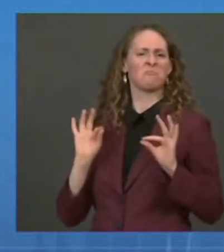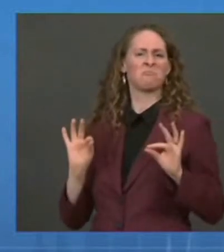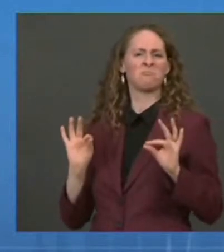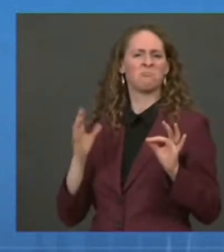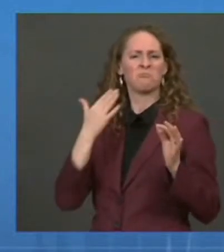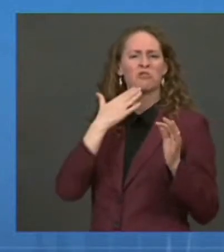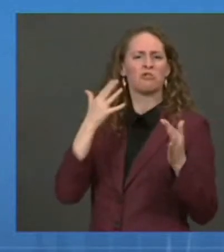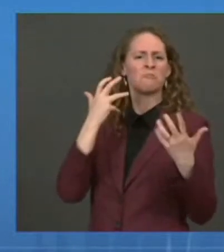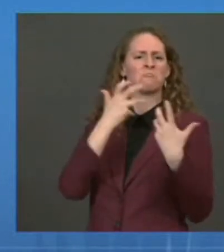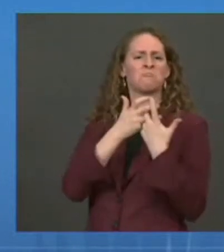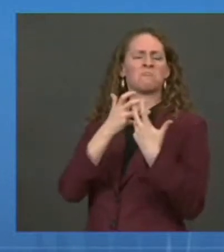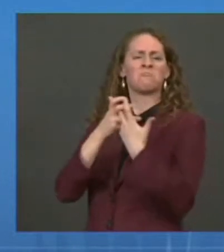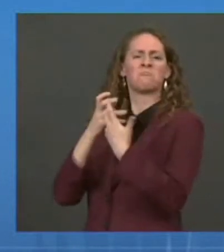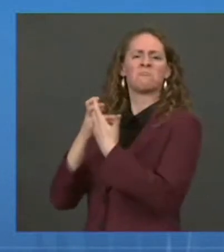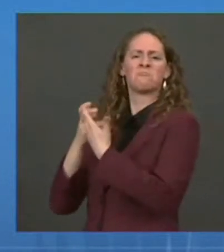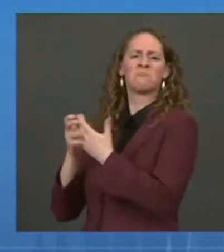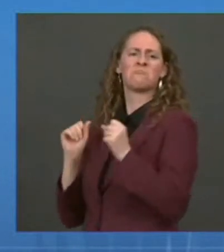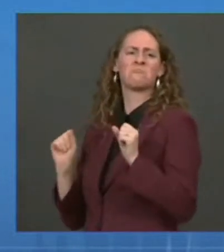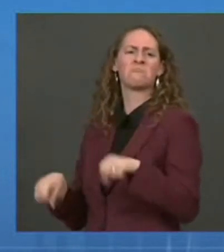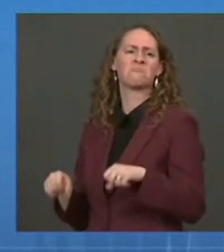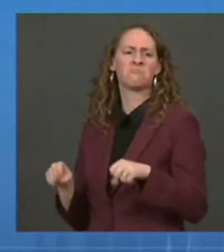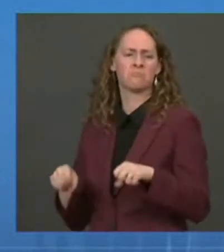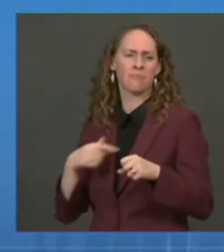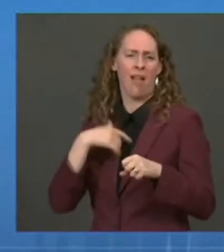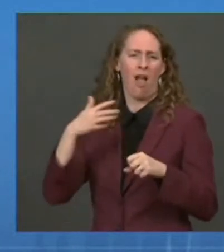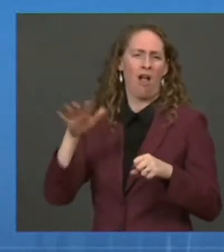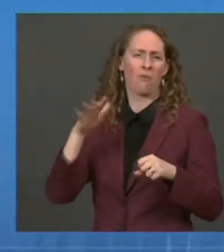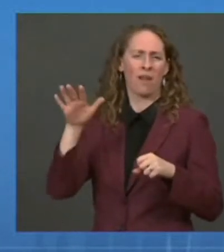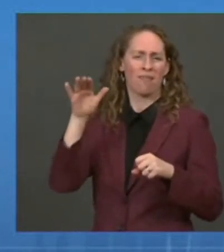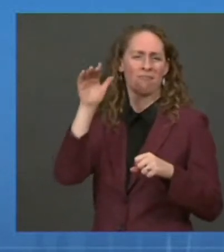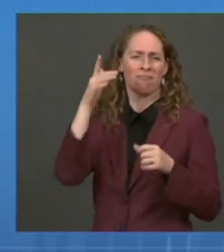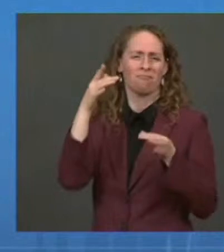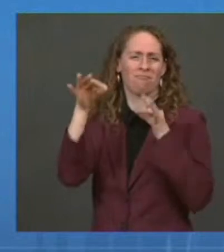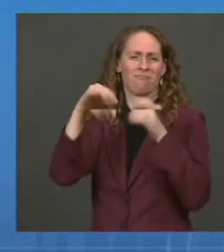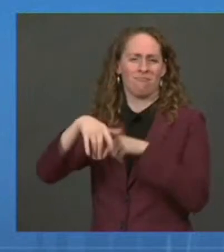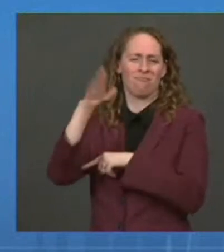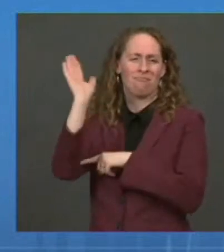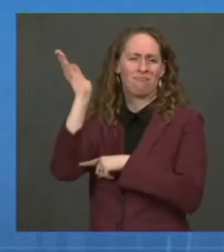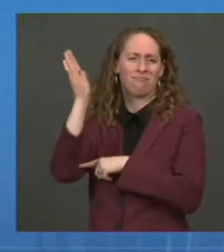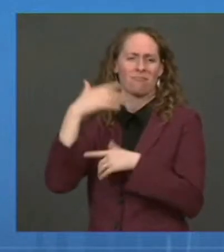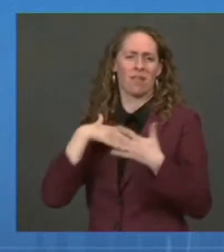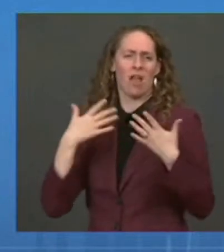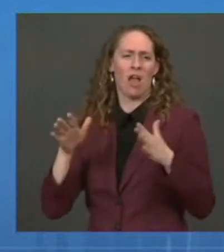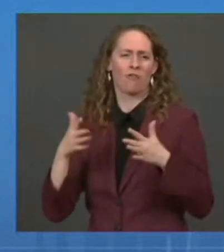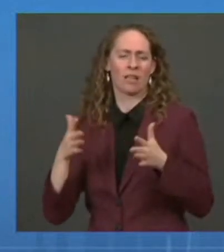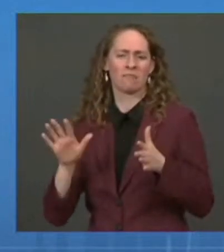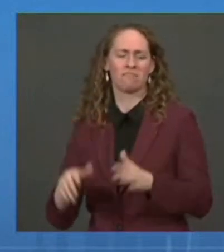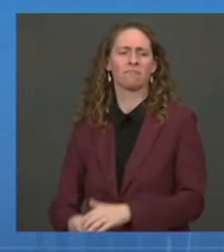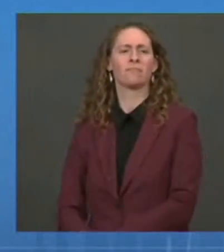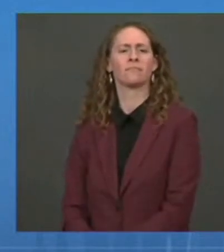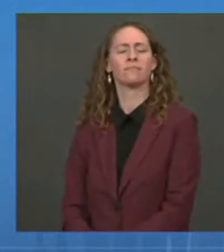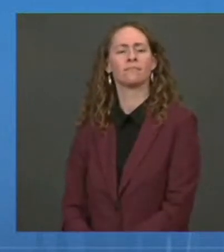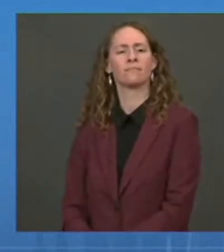THE ANCESTORIAL STRAIN VACCINE THAT WE ALREADY HAVE FOR THE REASONS THAT I GAVE IN MY